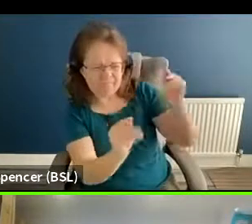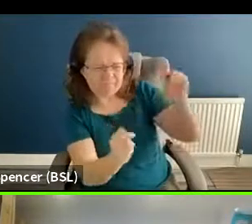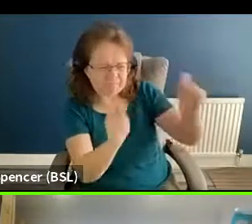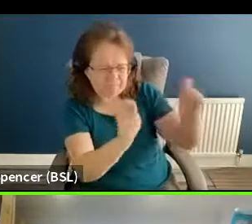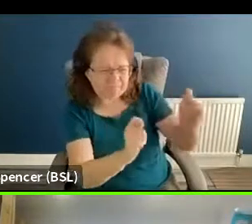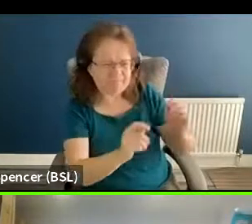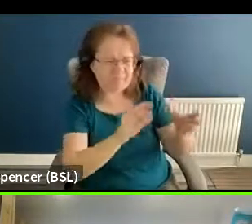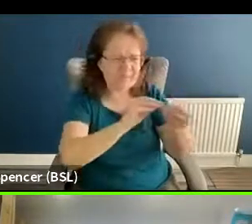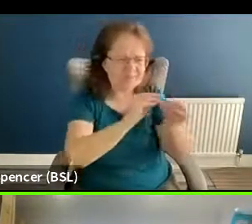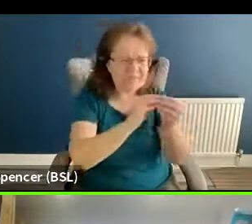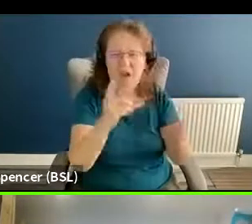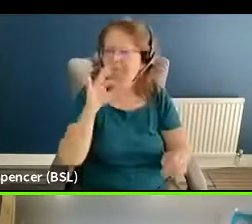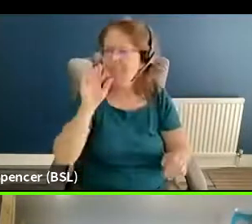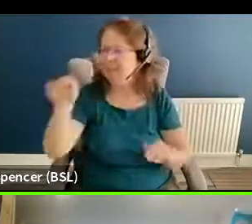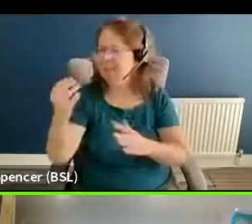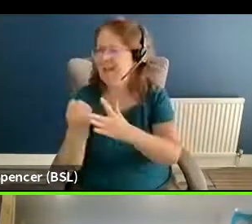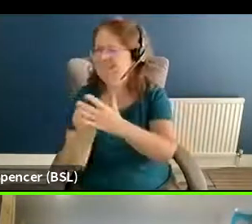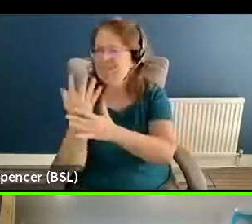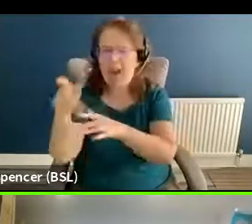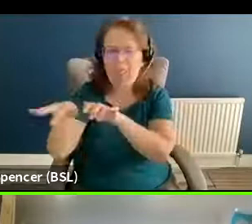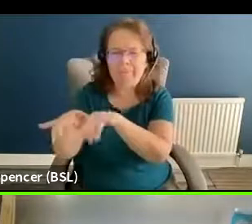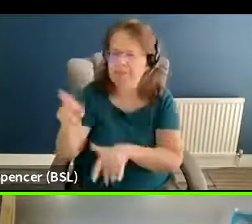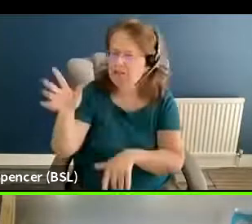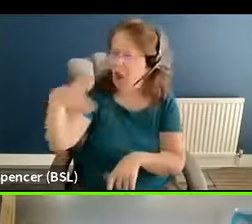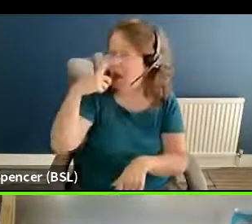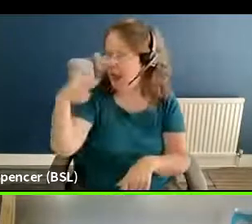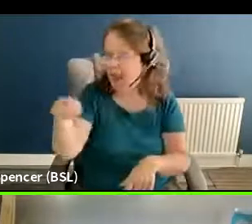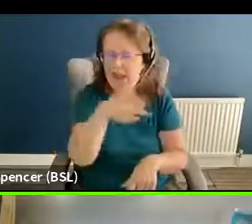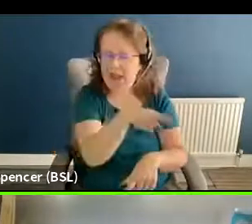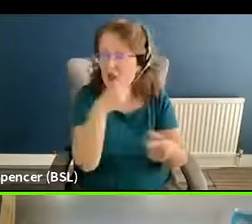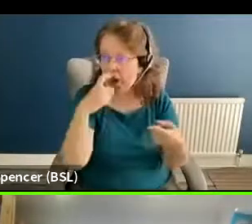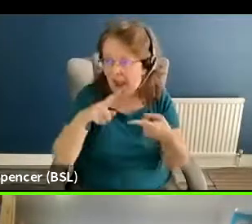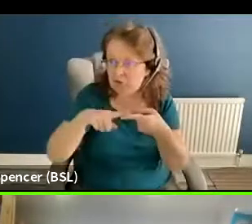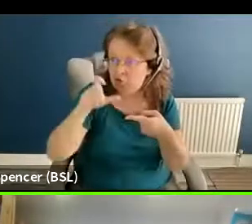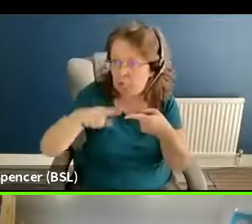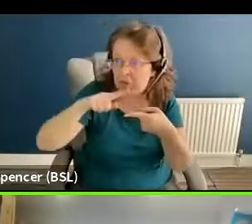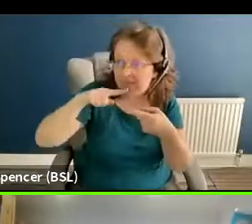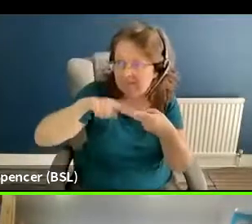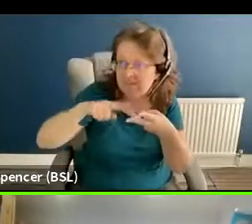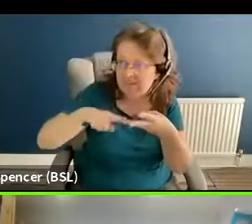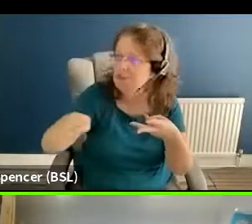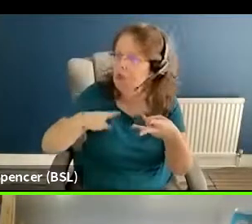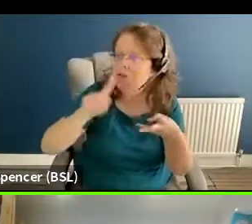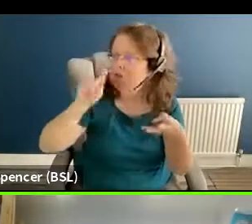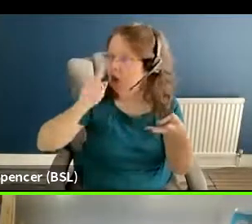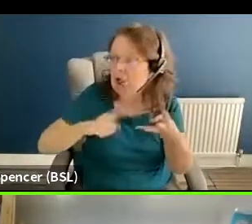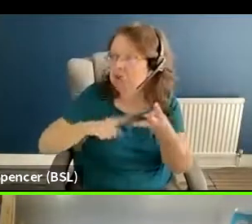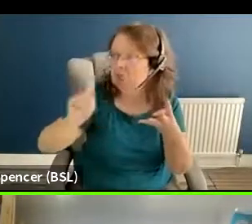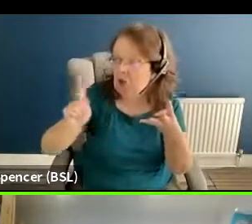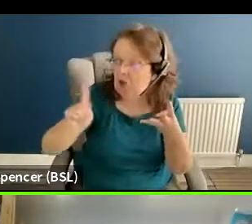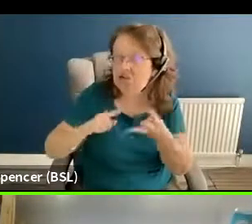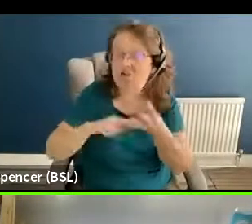talk to the developers. Can you do with all of these things? Are there any you can't do and come